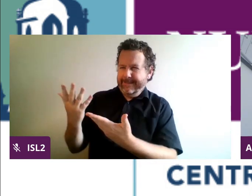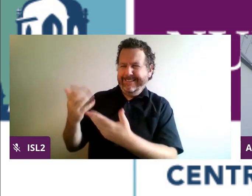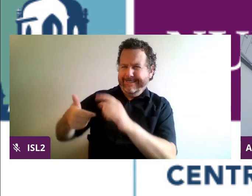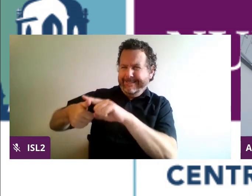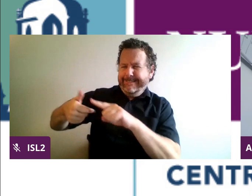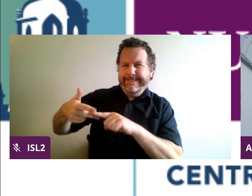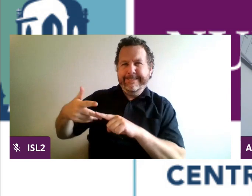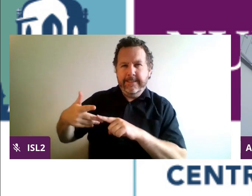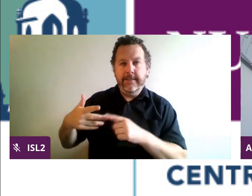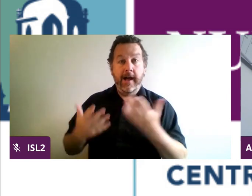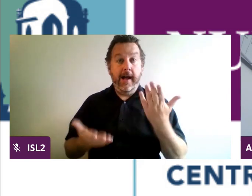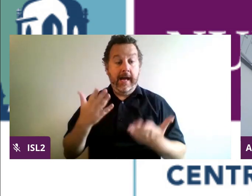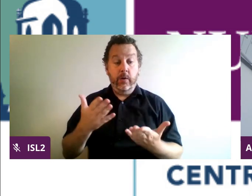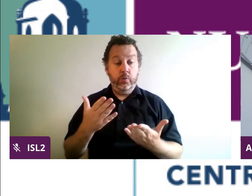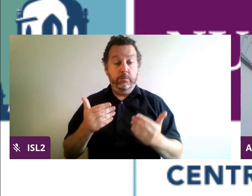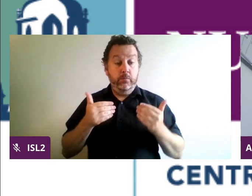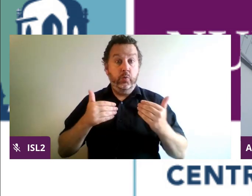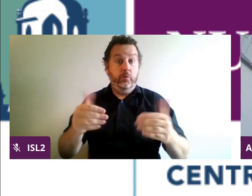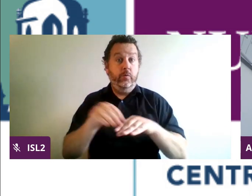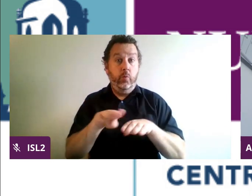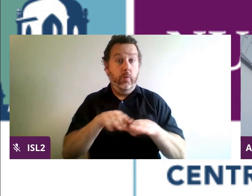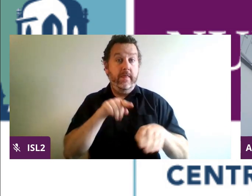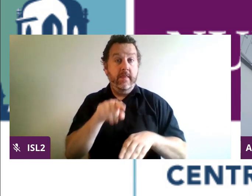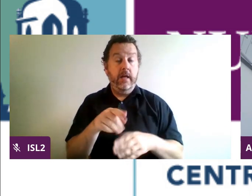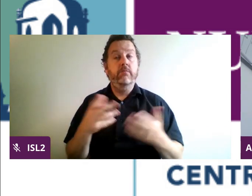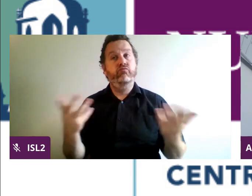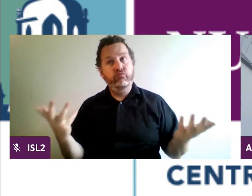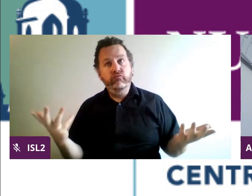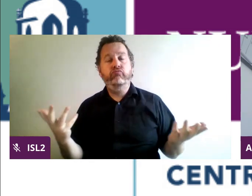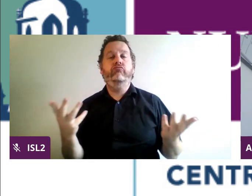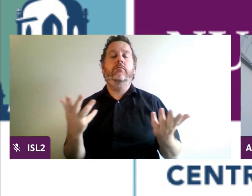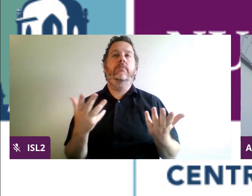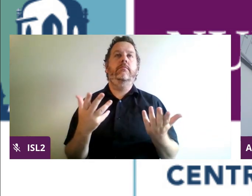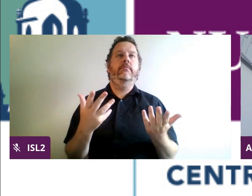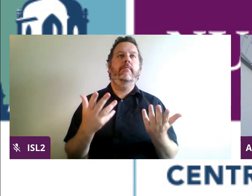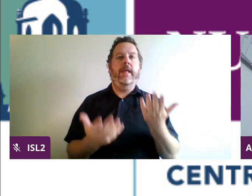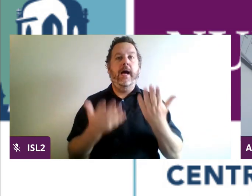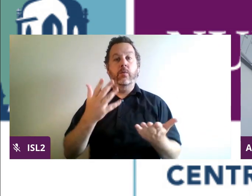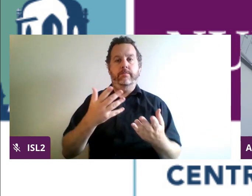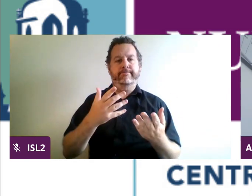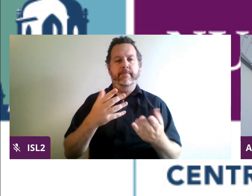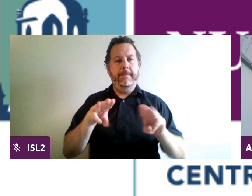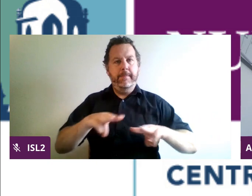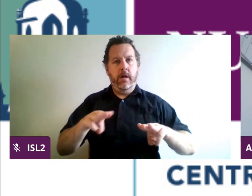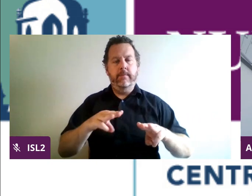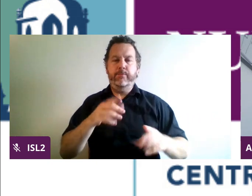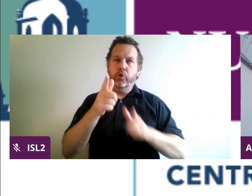Well, the way we can do that, it is through people talking and raising